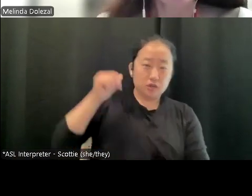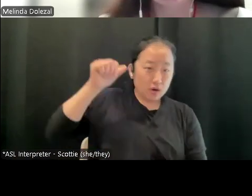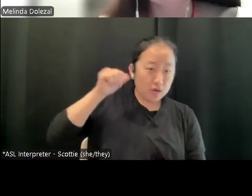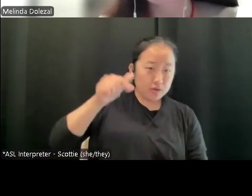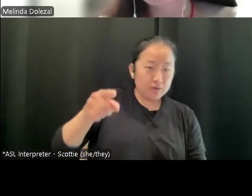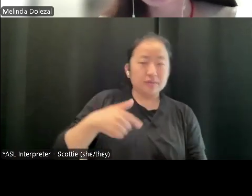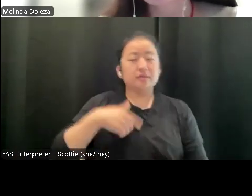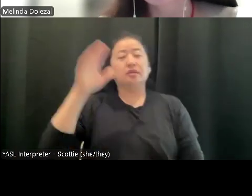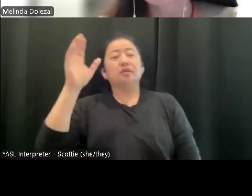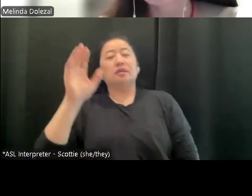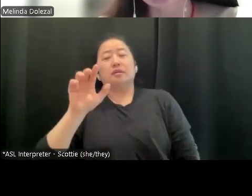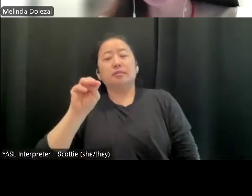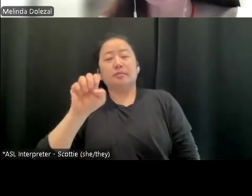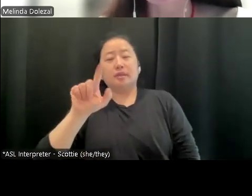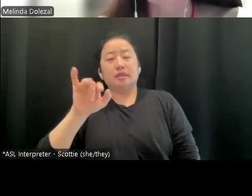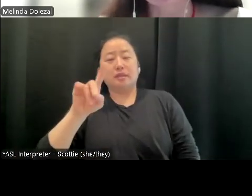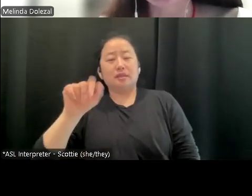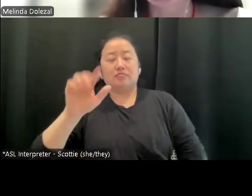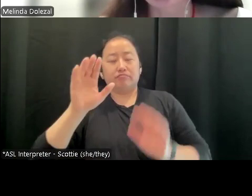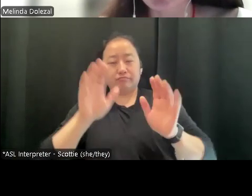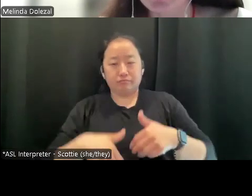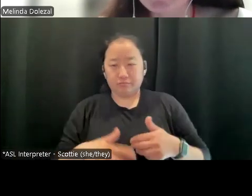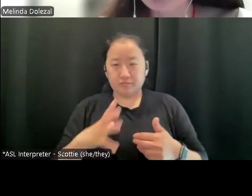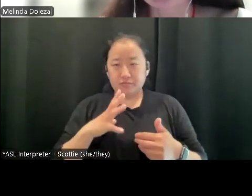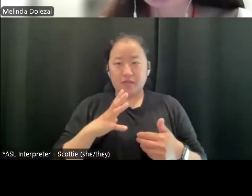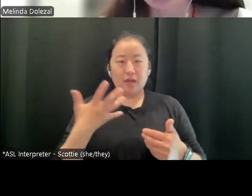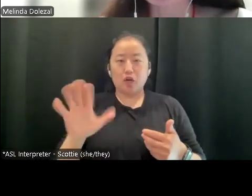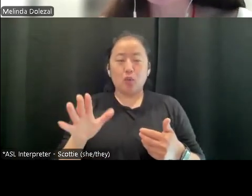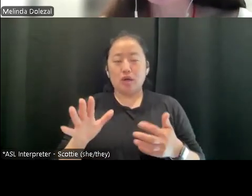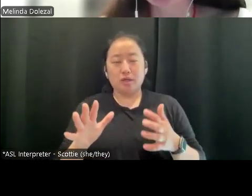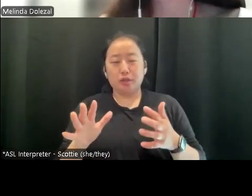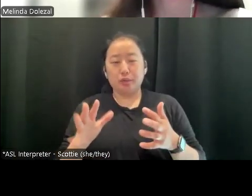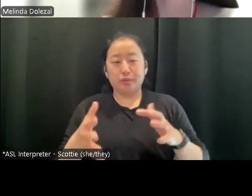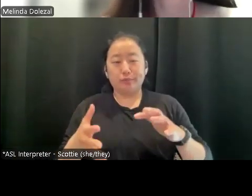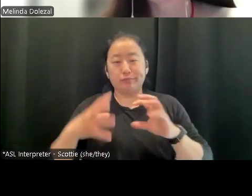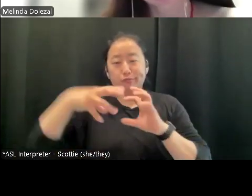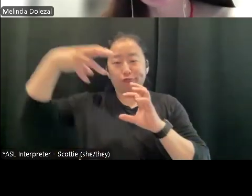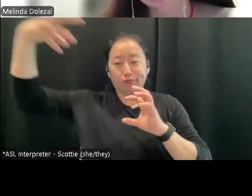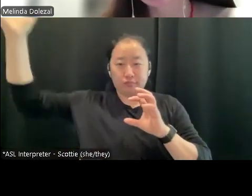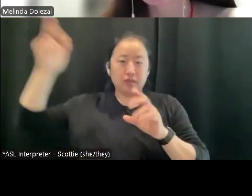For the sake of -- I don't want to ricochet you guys, but I'll continue this without the audio,